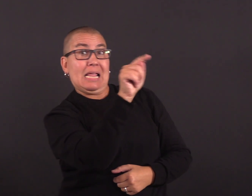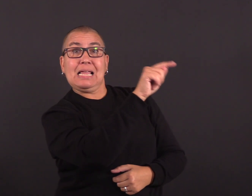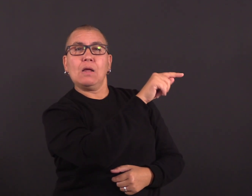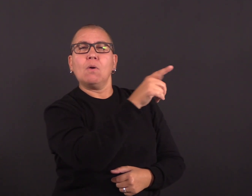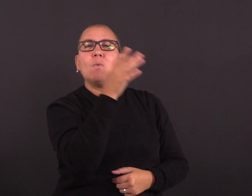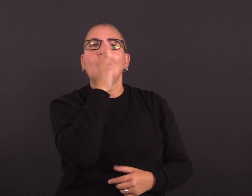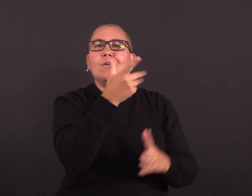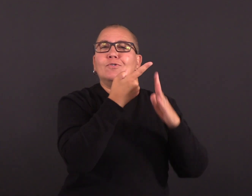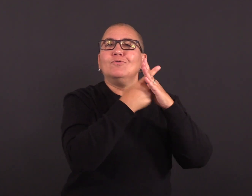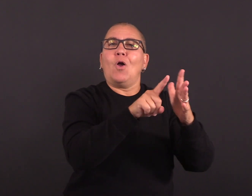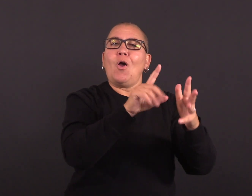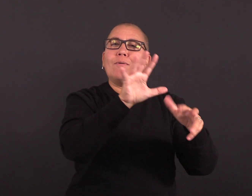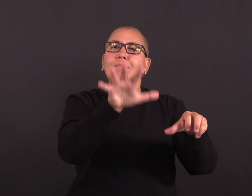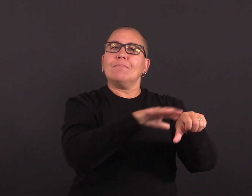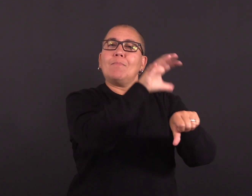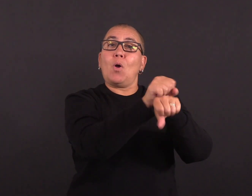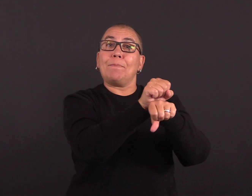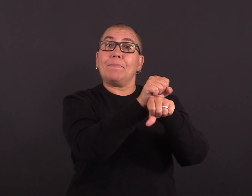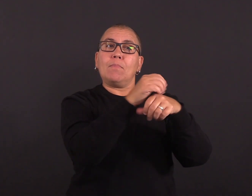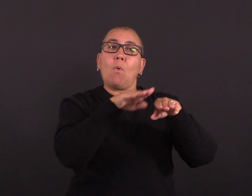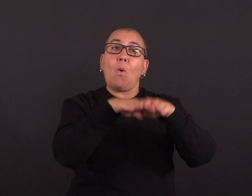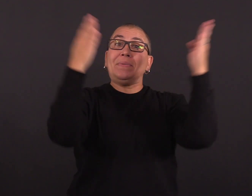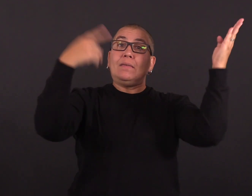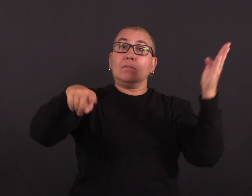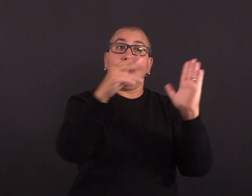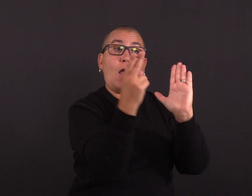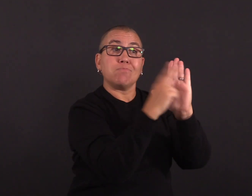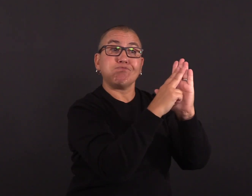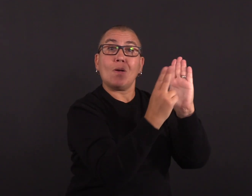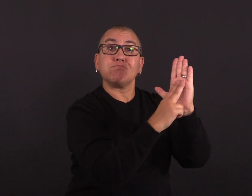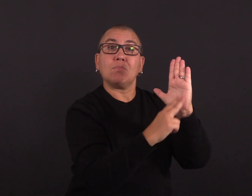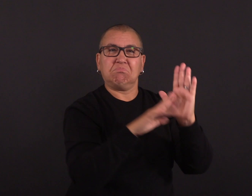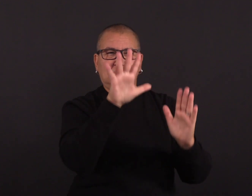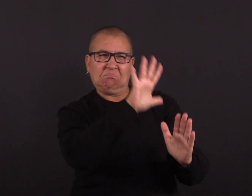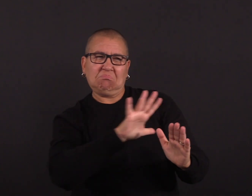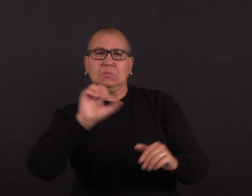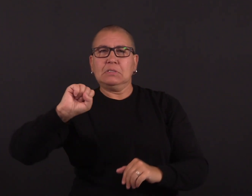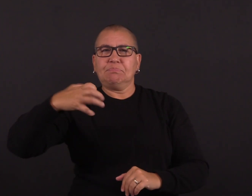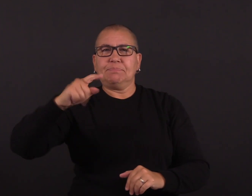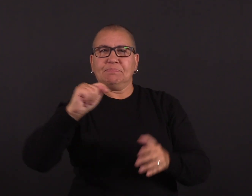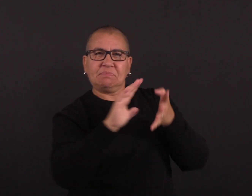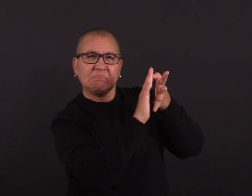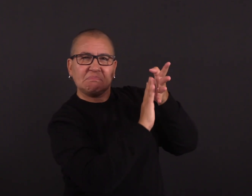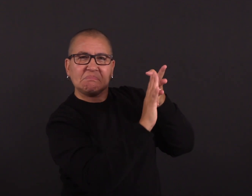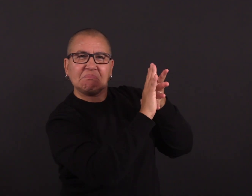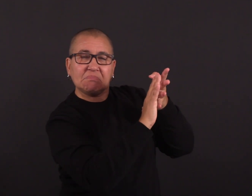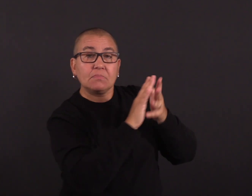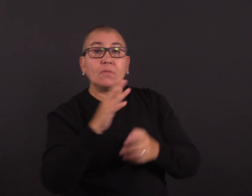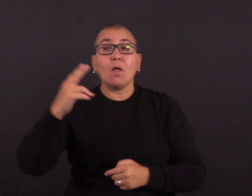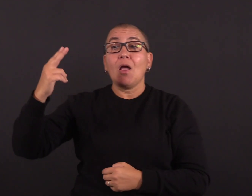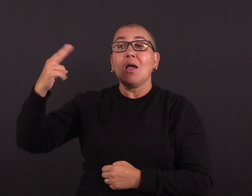America and other locations, but will work with health care providers and nonprofit agencies to